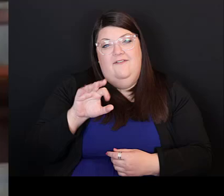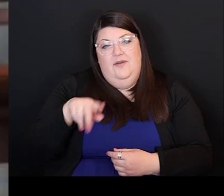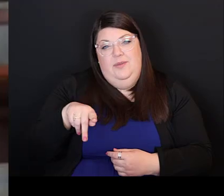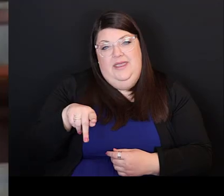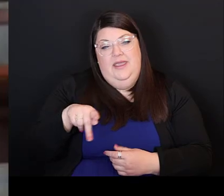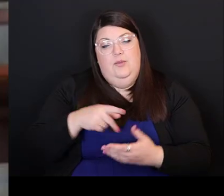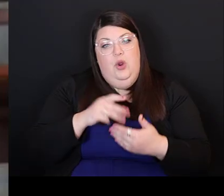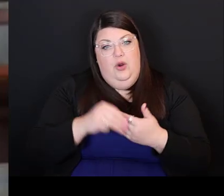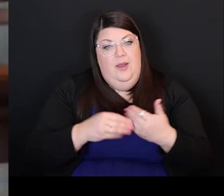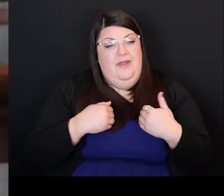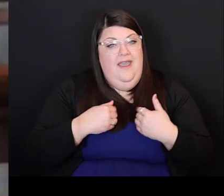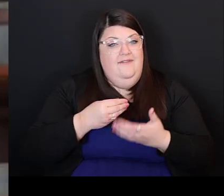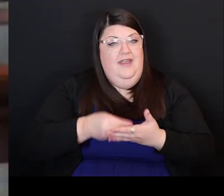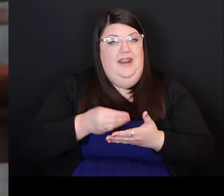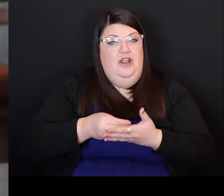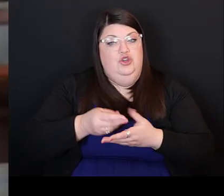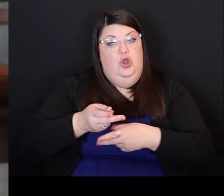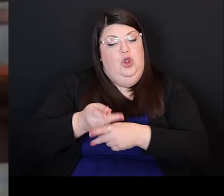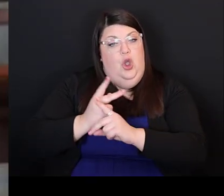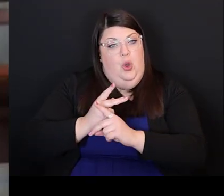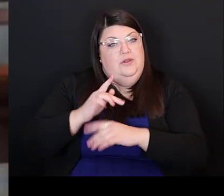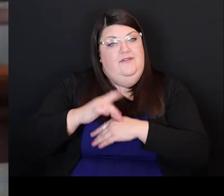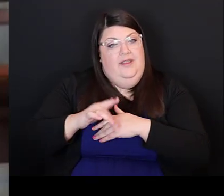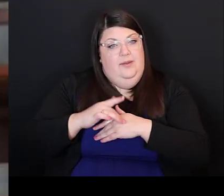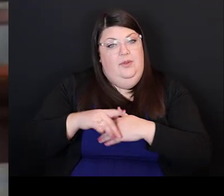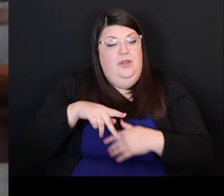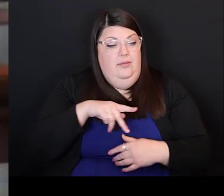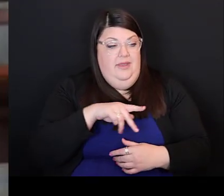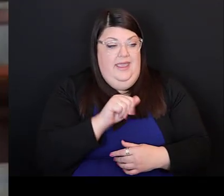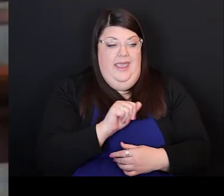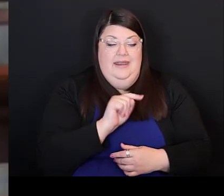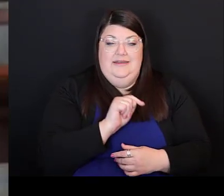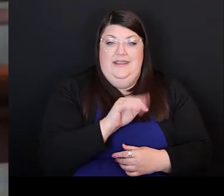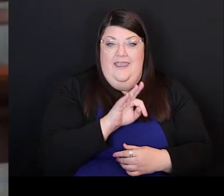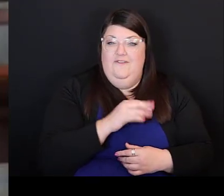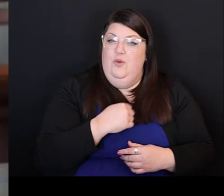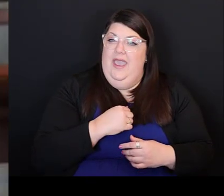Also, many AFP programs have financial loans that are available PATF.